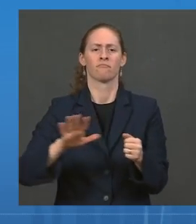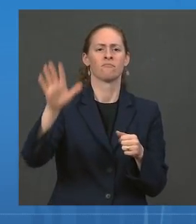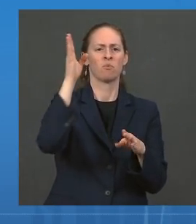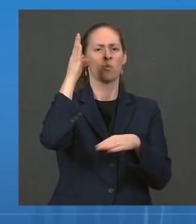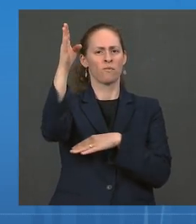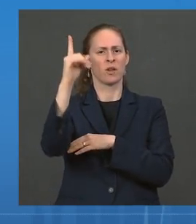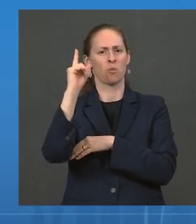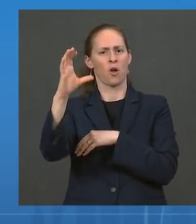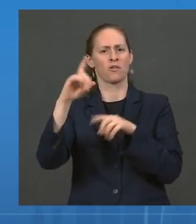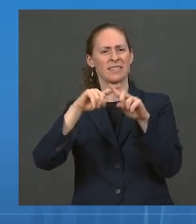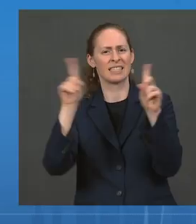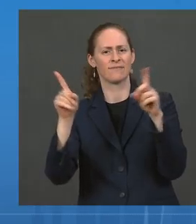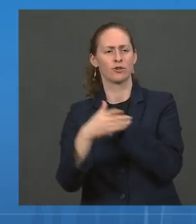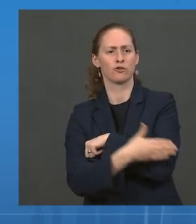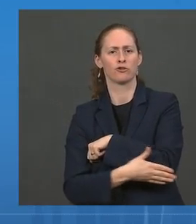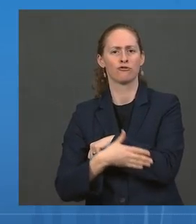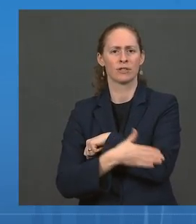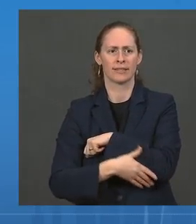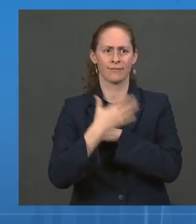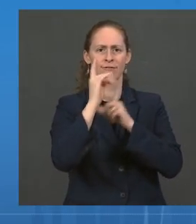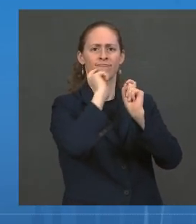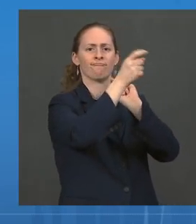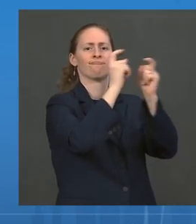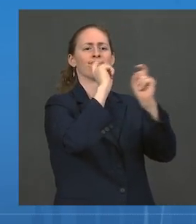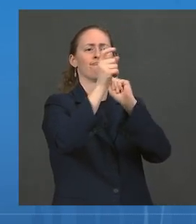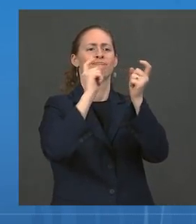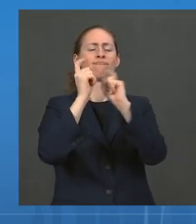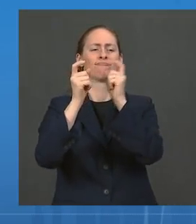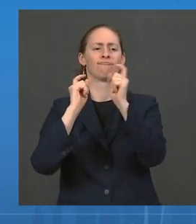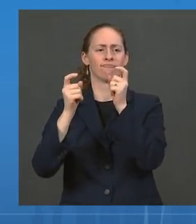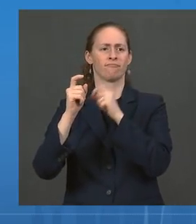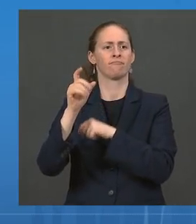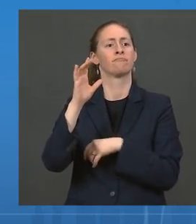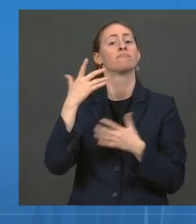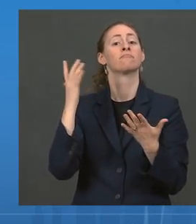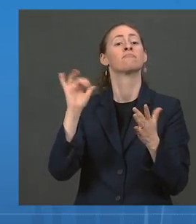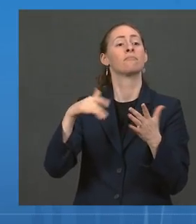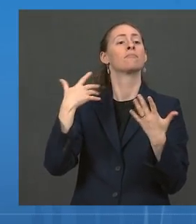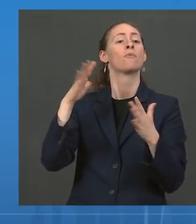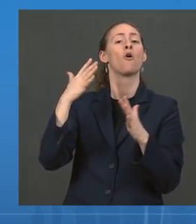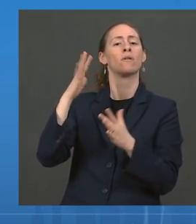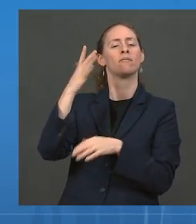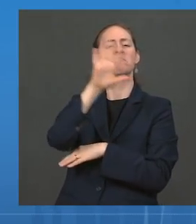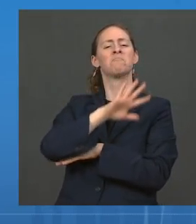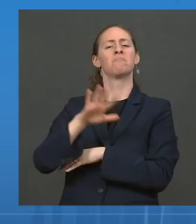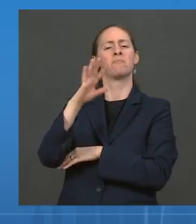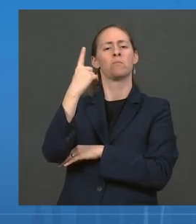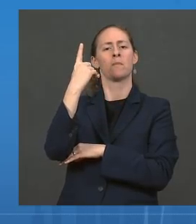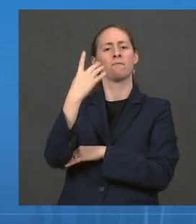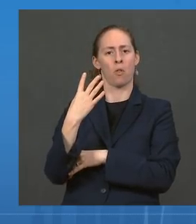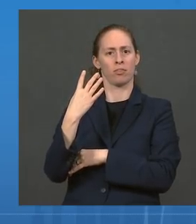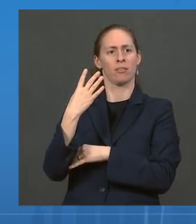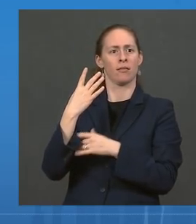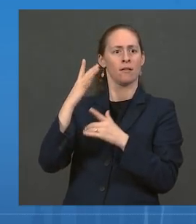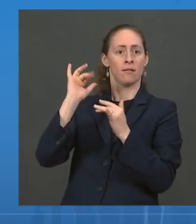A quarter of a billion doses donated and delivered around the world for free, with no strings attached.